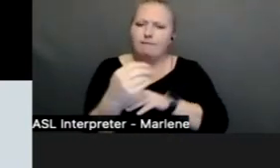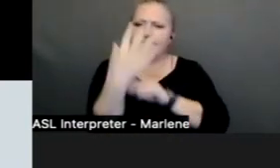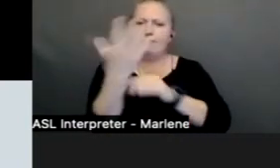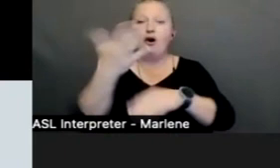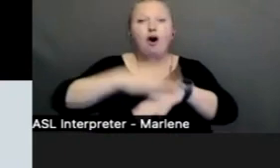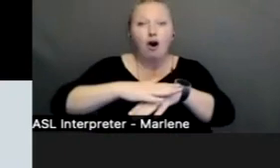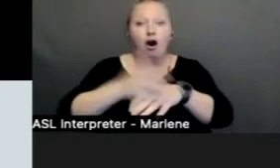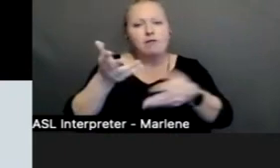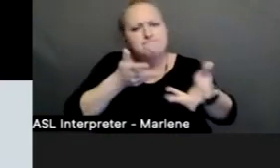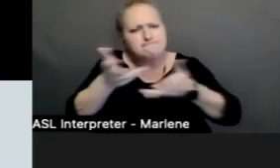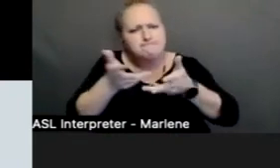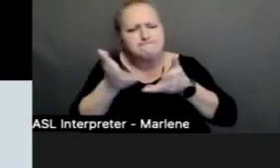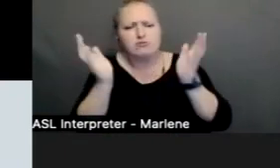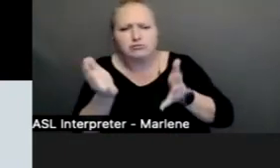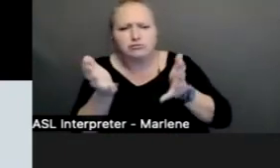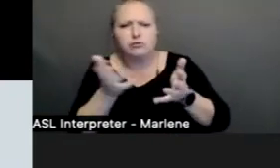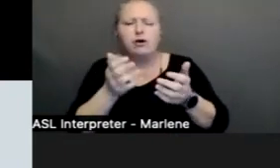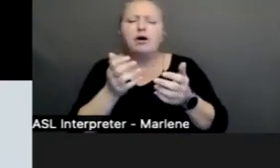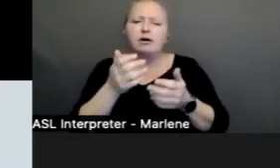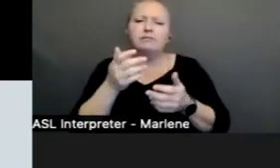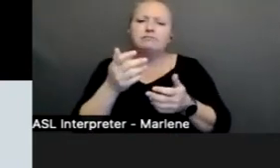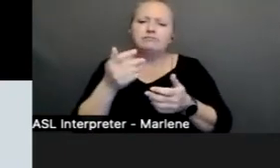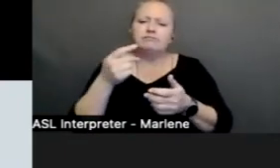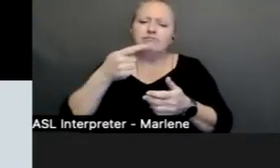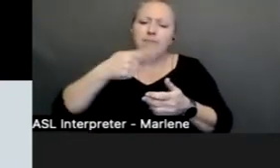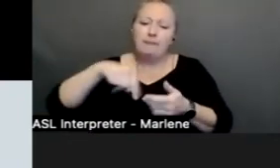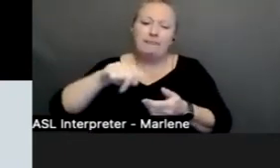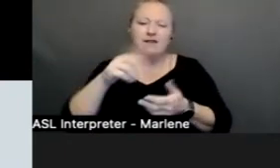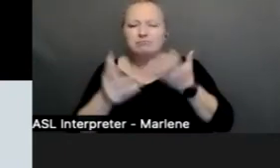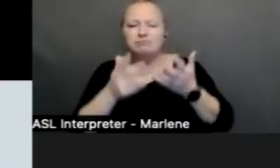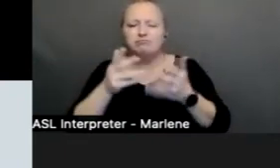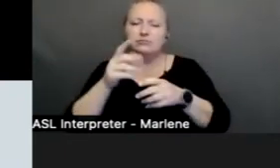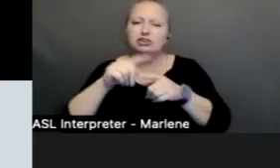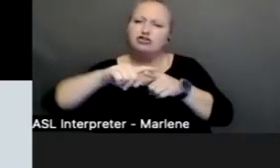interact with us. And so again, this is this is kind of to get the conversation started.